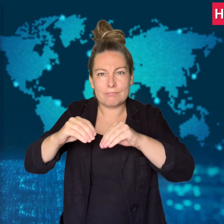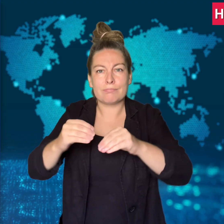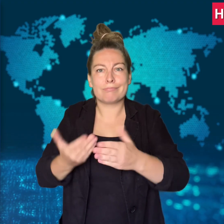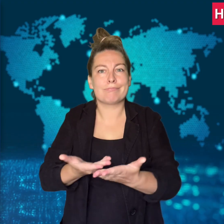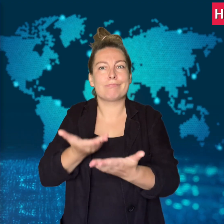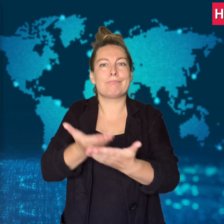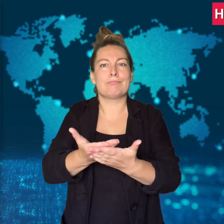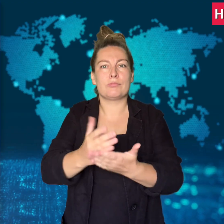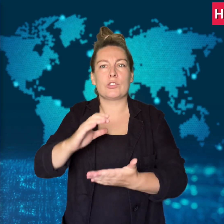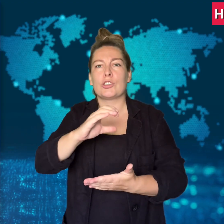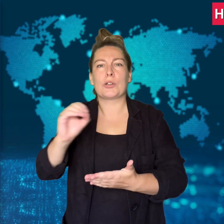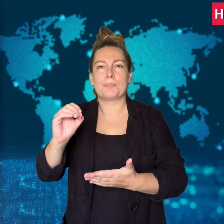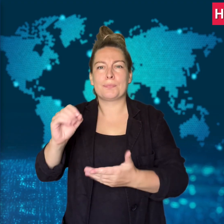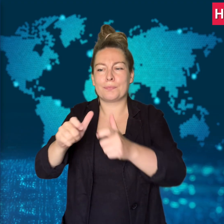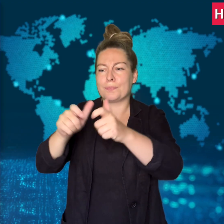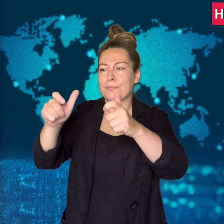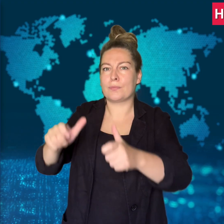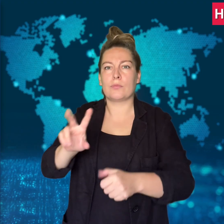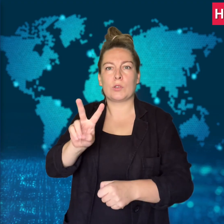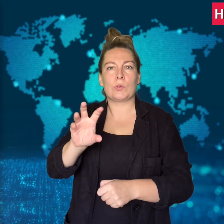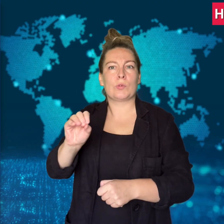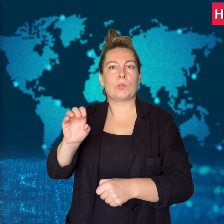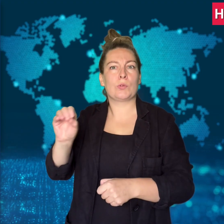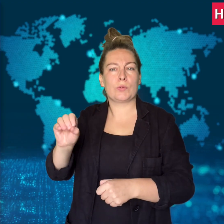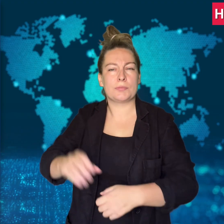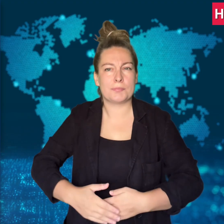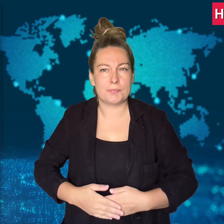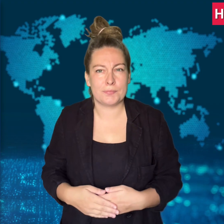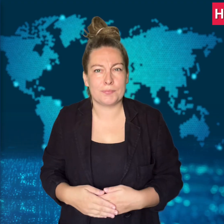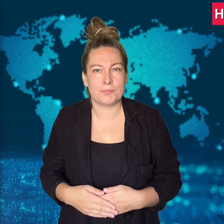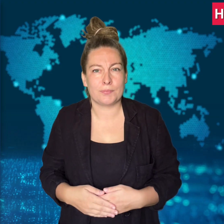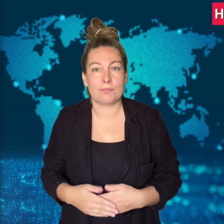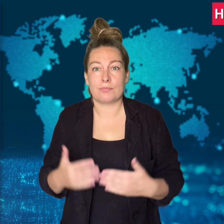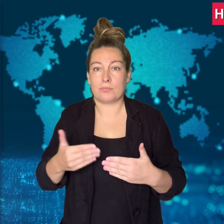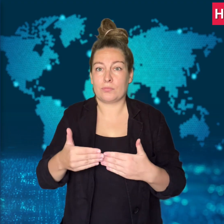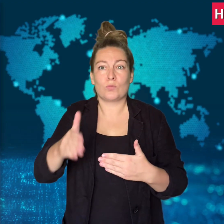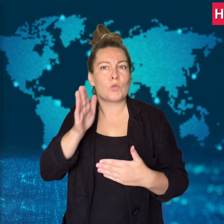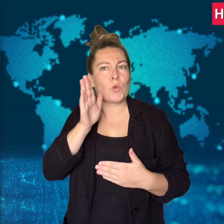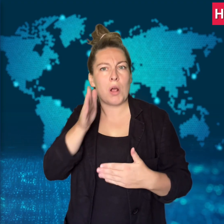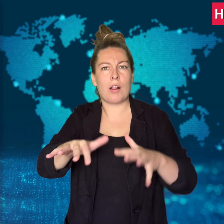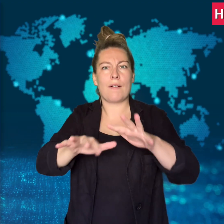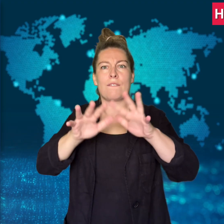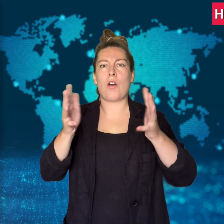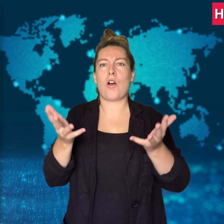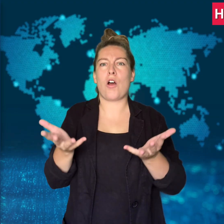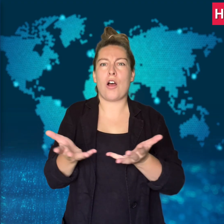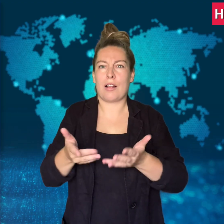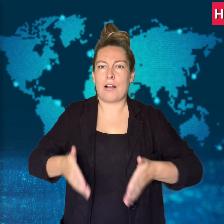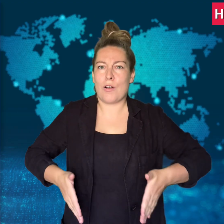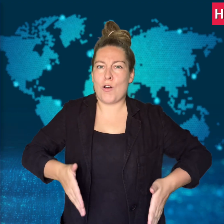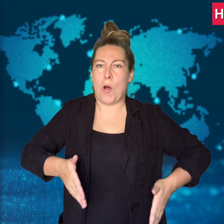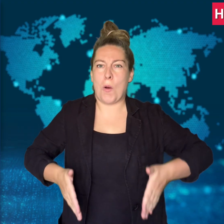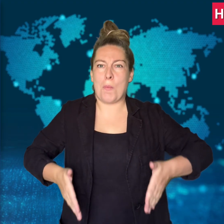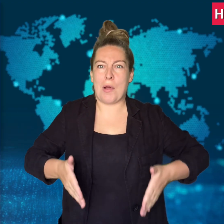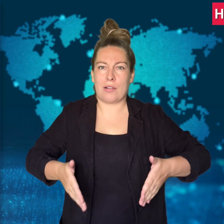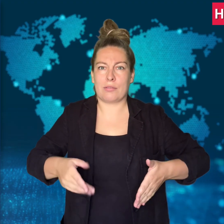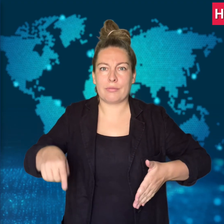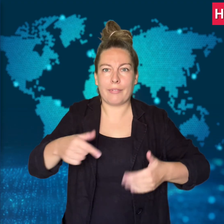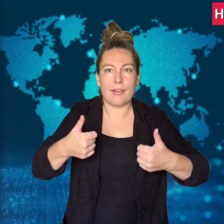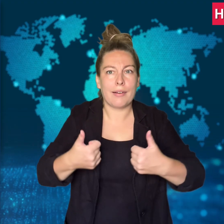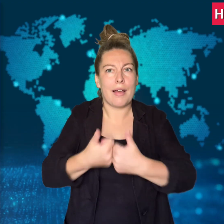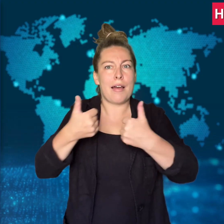Humanoid Robot Games in August, where robots from 20 countries